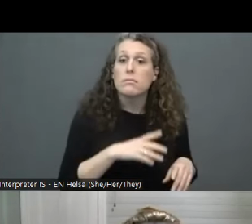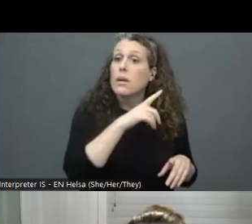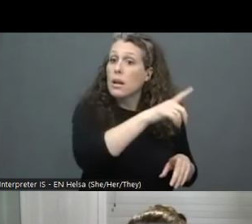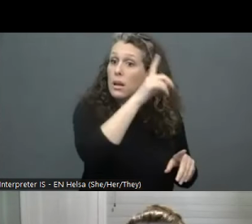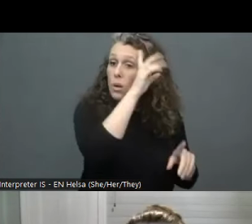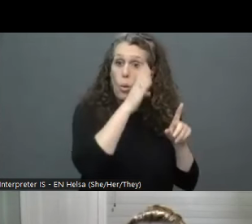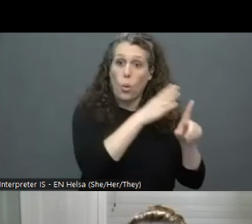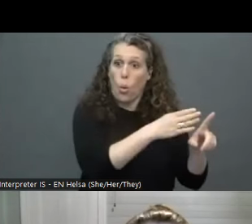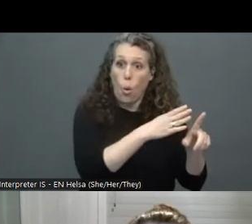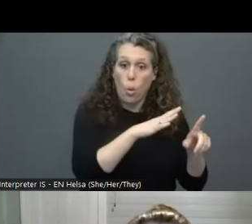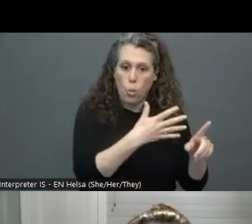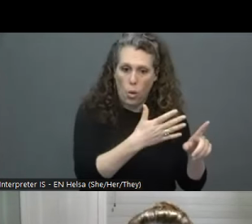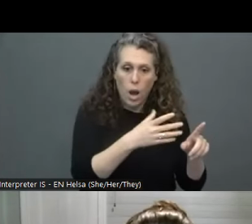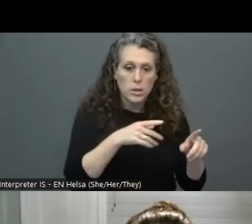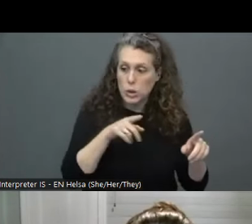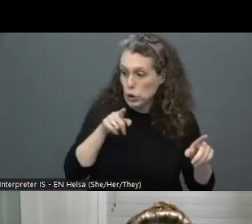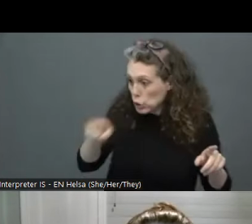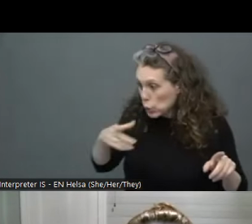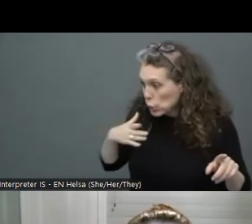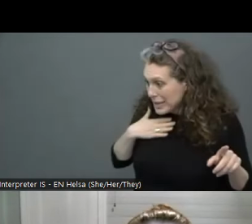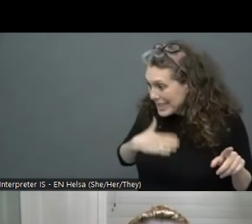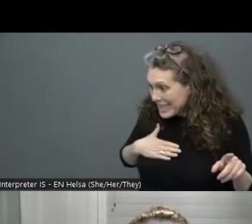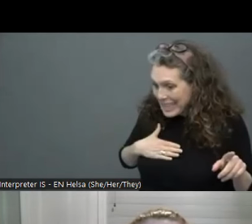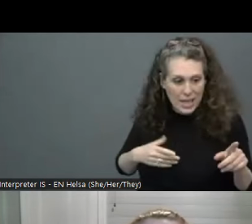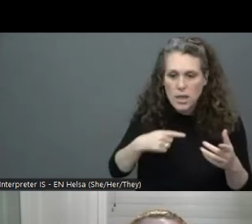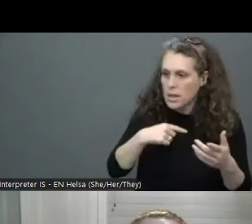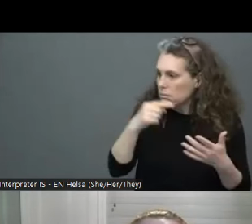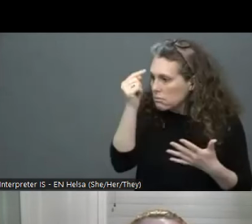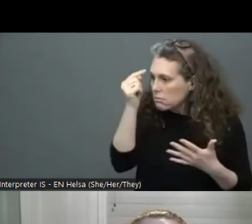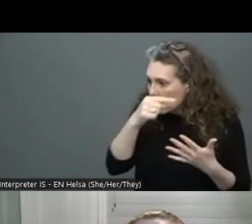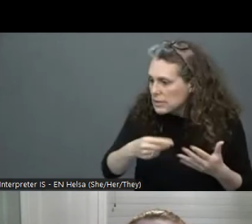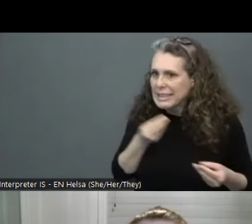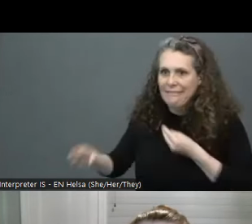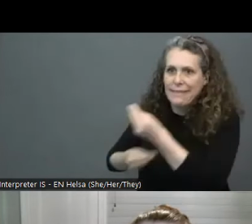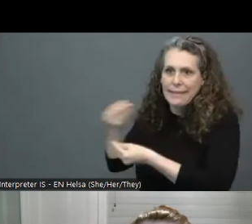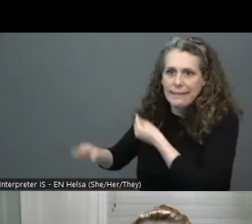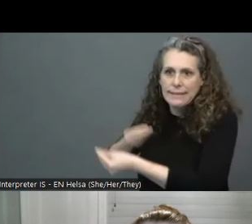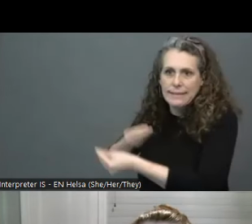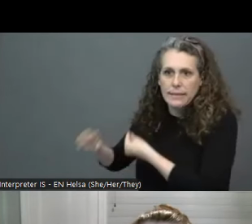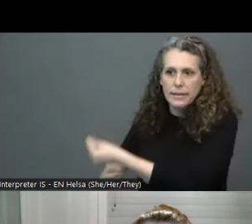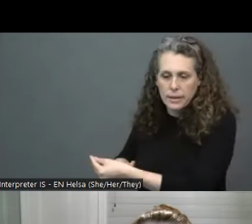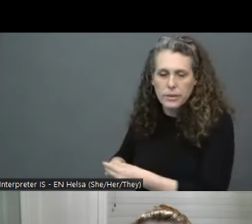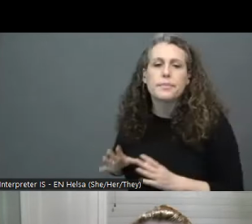practical tools, case studies and examples. The second sort of category that we explored